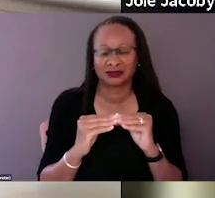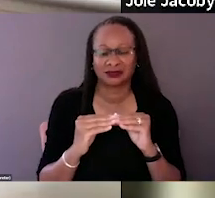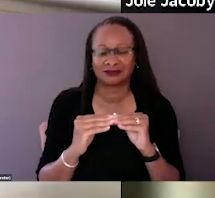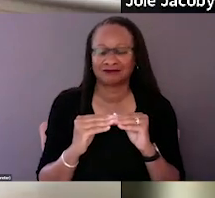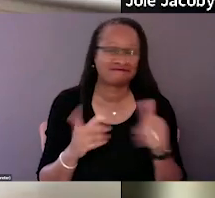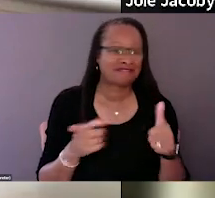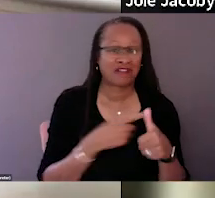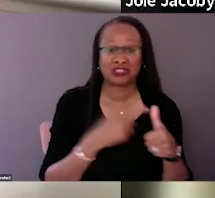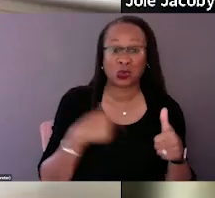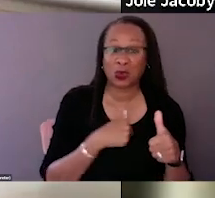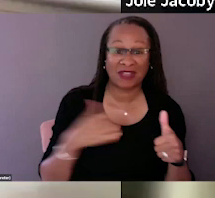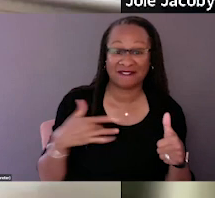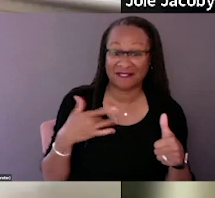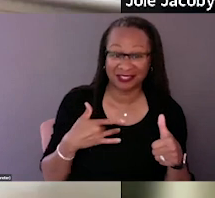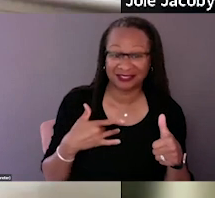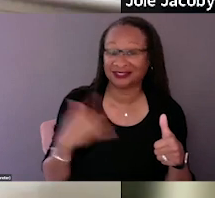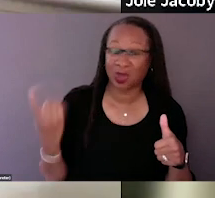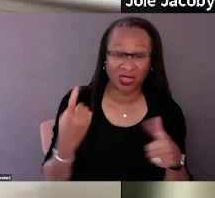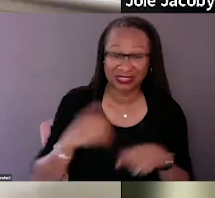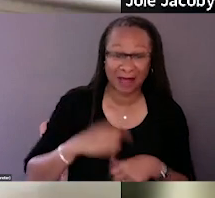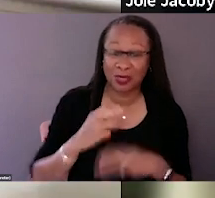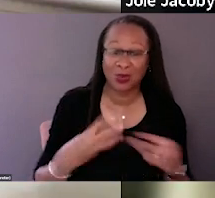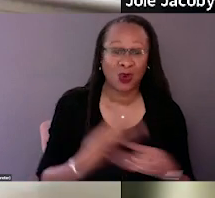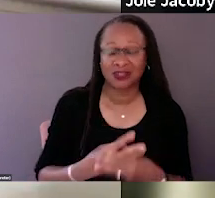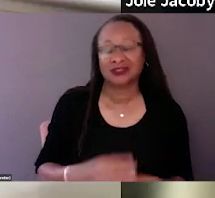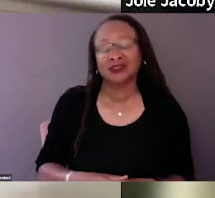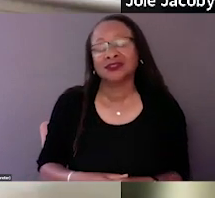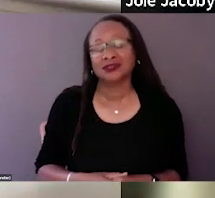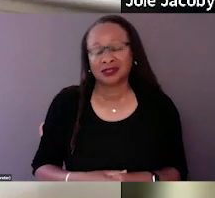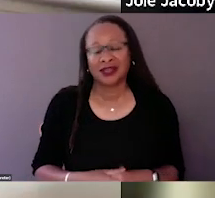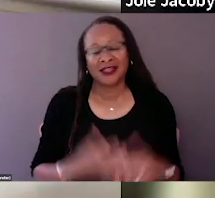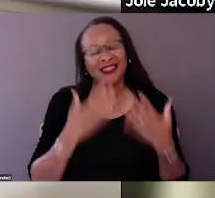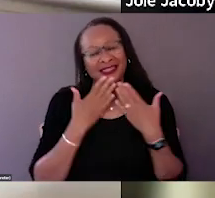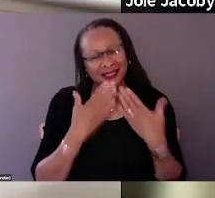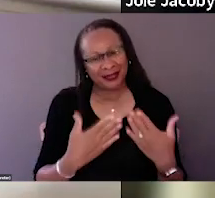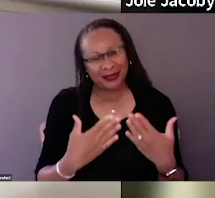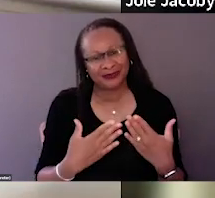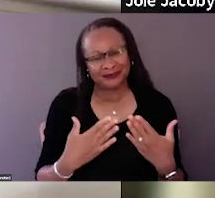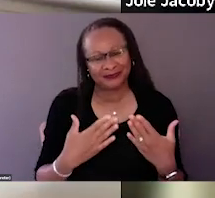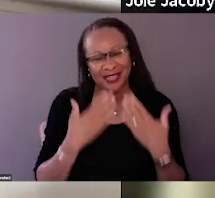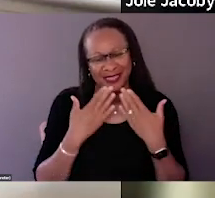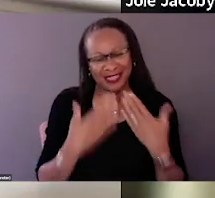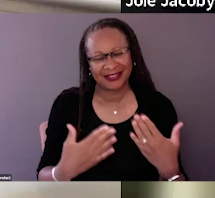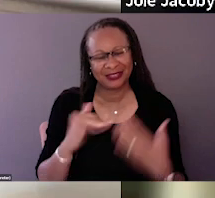all the time in the world, so thank you for that. Thank you, thank you. - I definitely thank Jason.